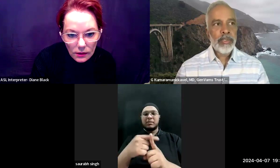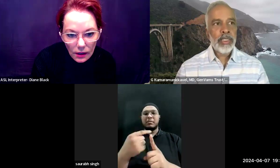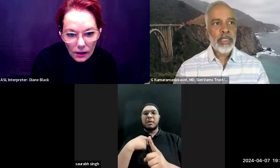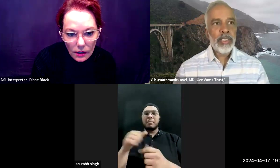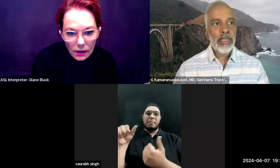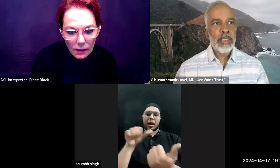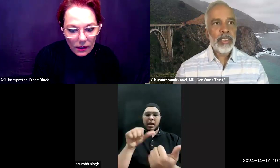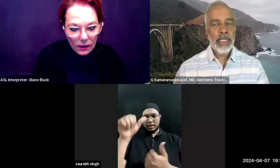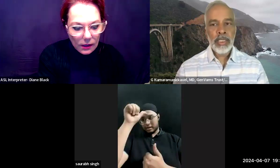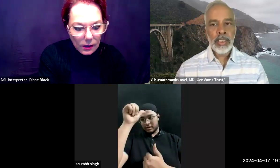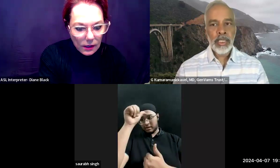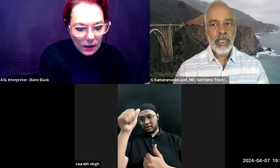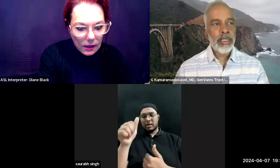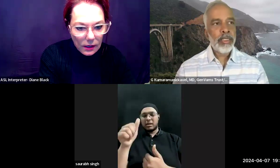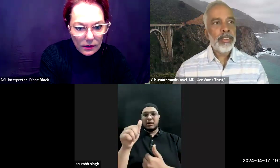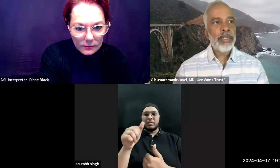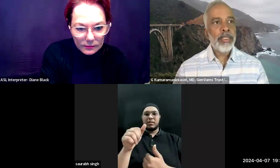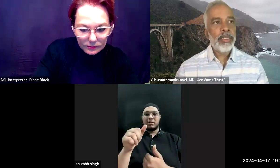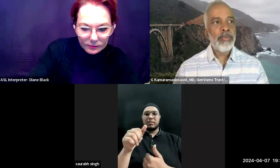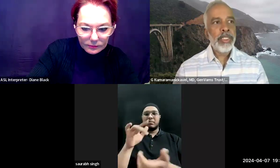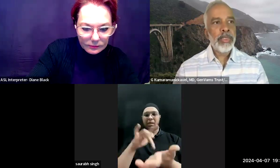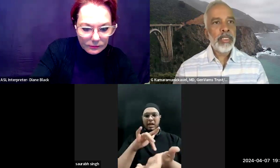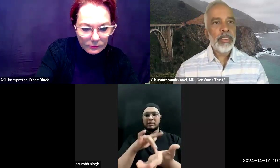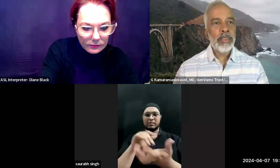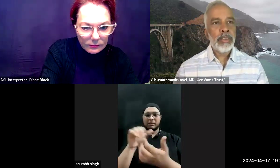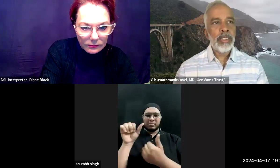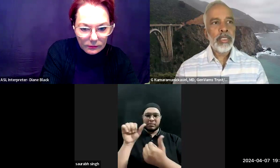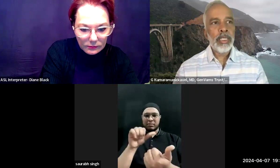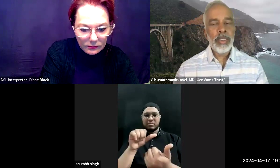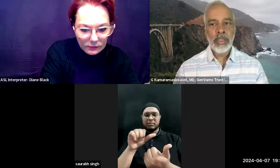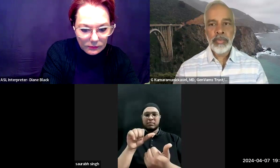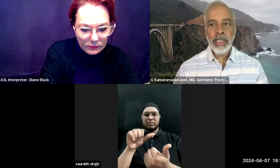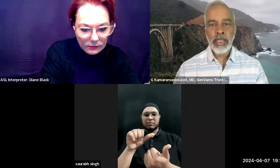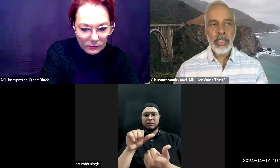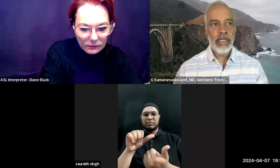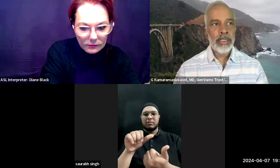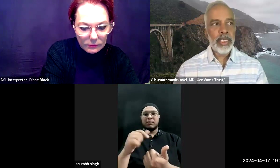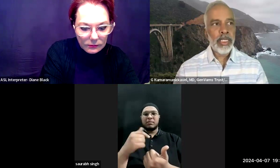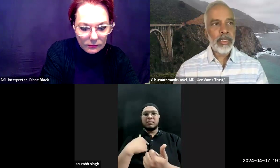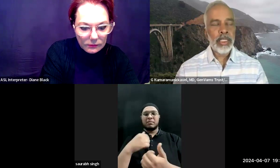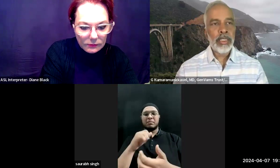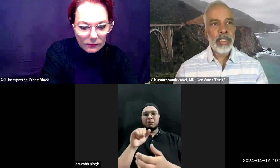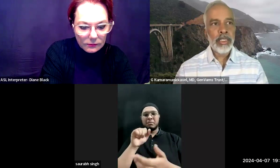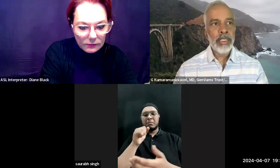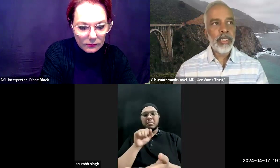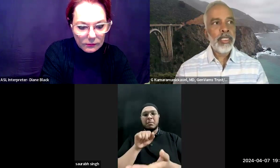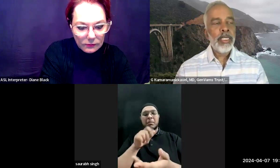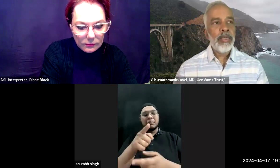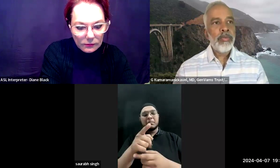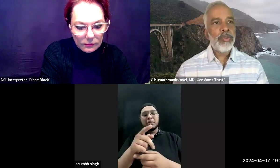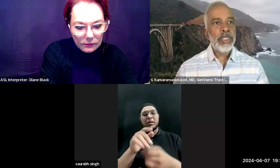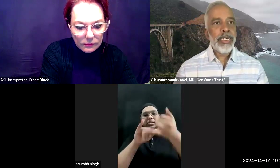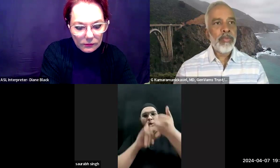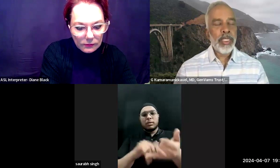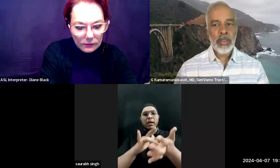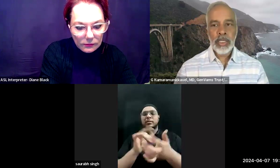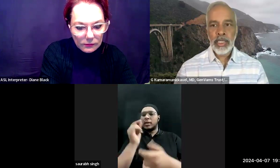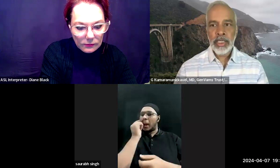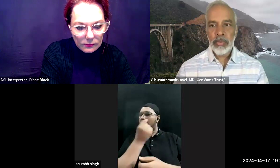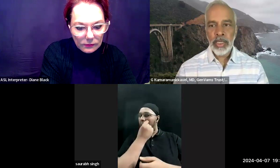worked in Shankara Nethralaya Premier Eye Hospital in Chennai Southern India which was headed by Dr SS